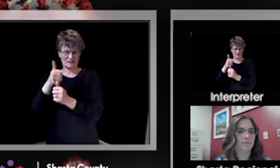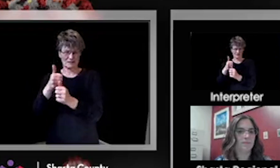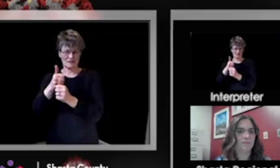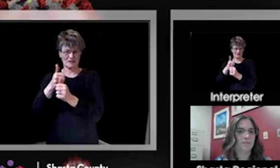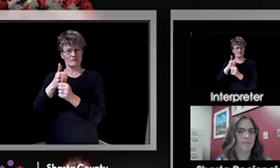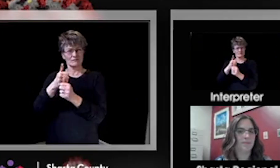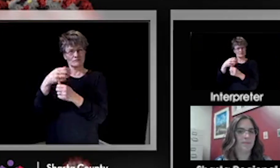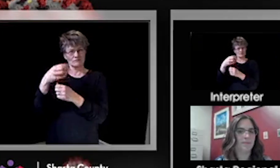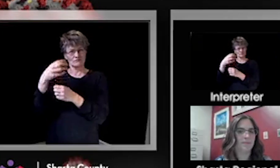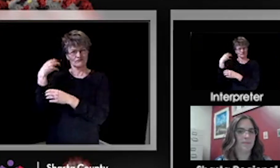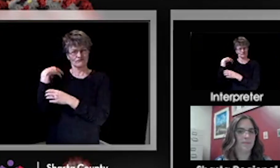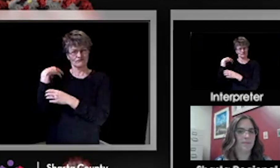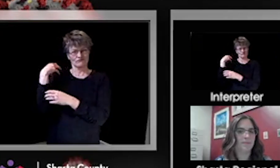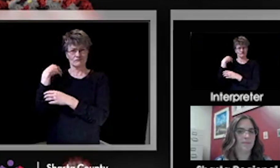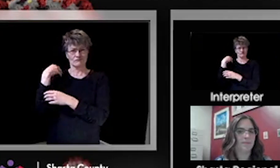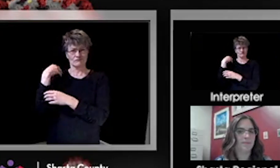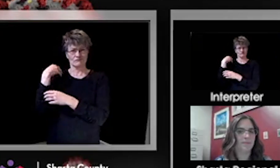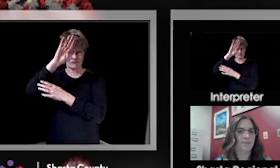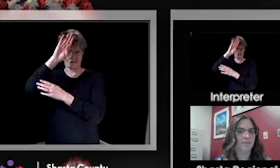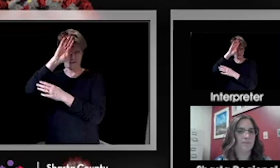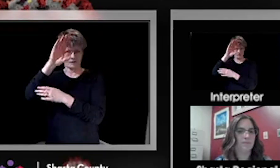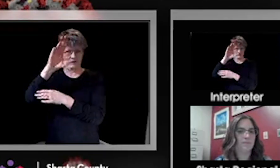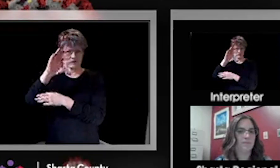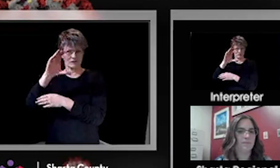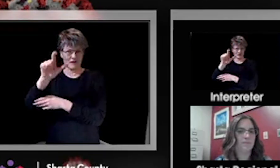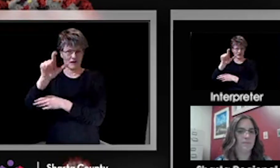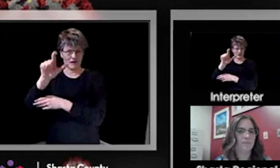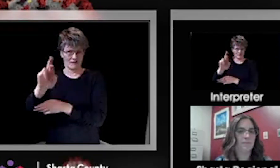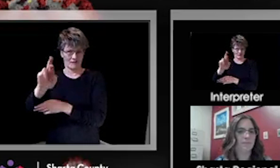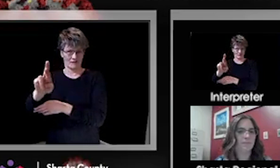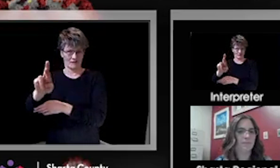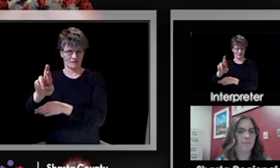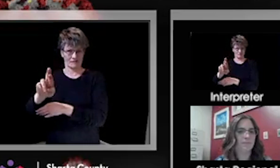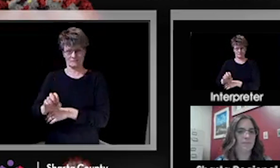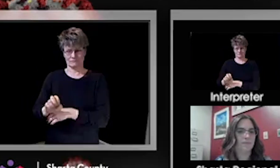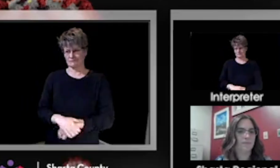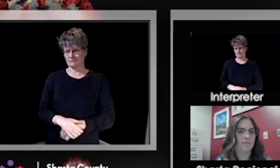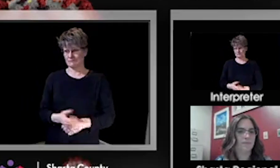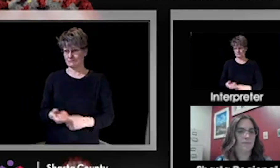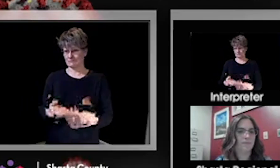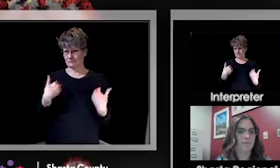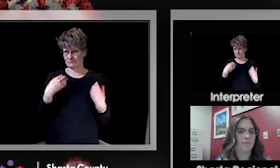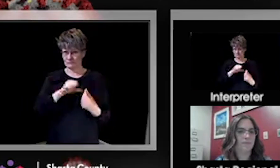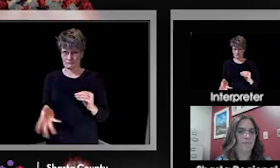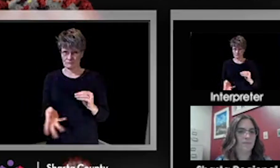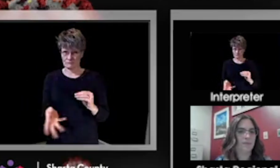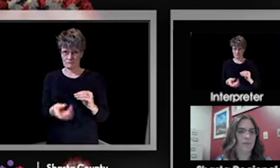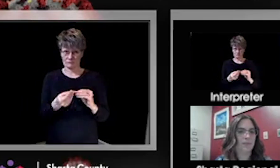Do any of you folks have anything to share in our introduction?